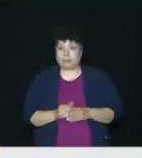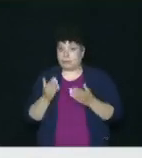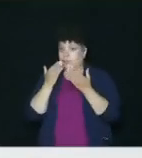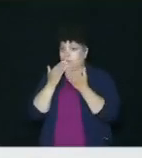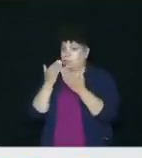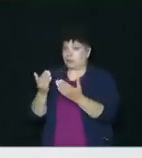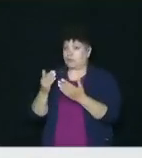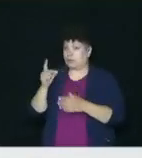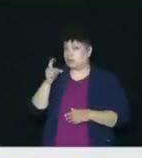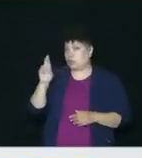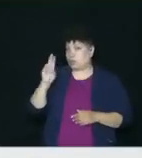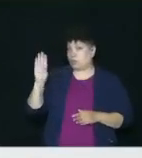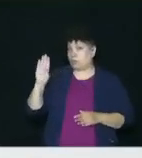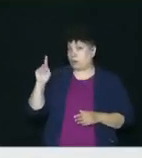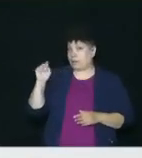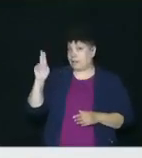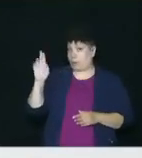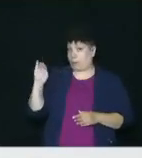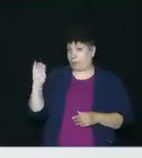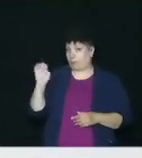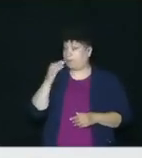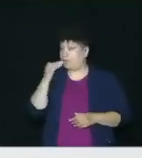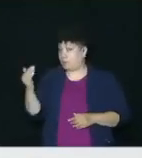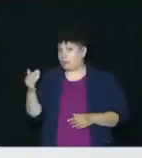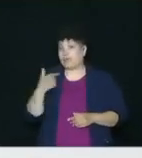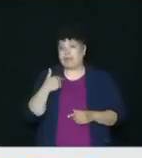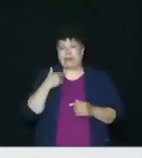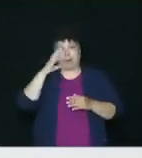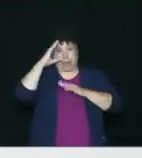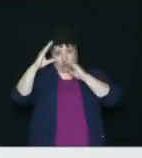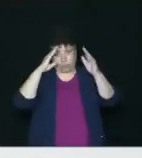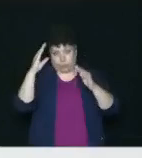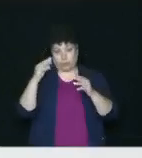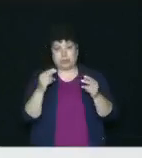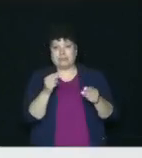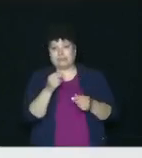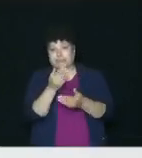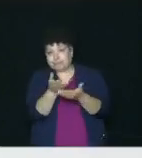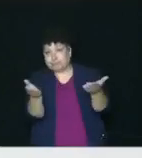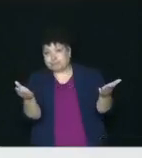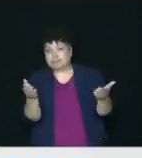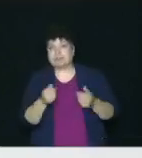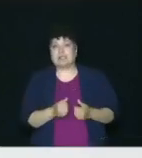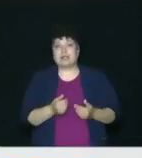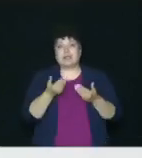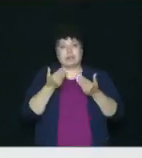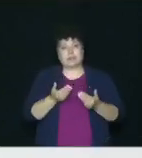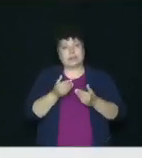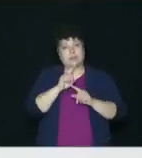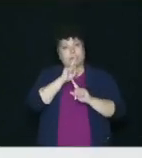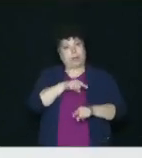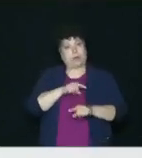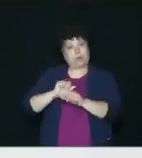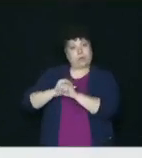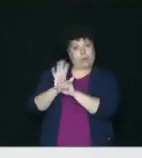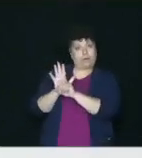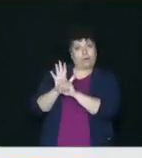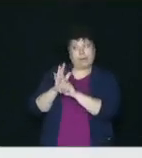DR NJOO WILL NOW GIVE AN UPDATE, THANK YOU.